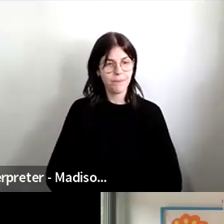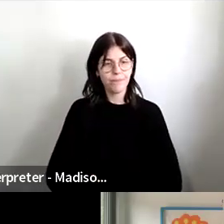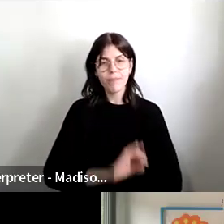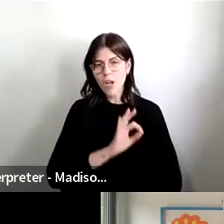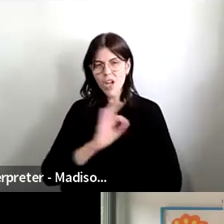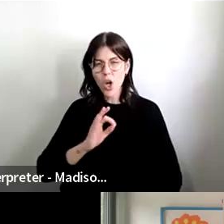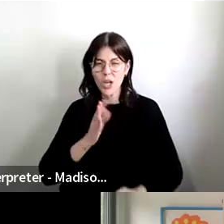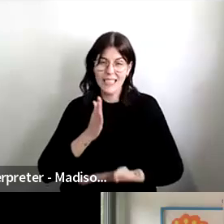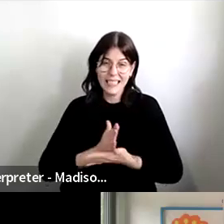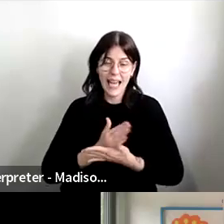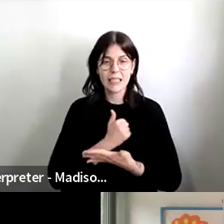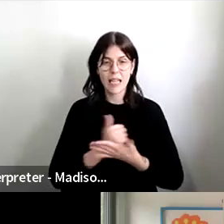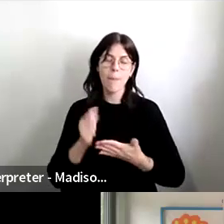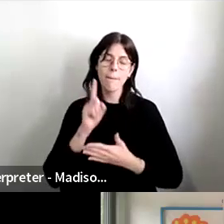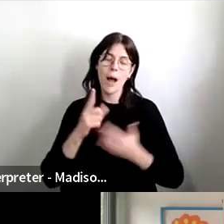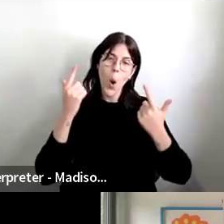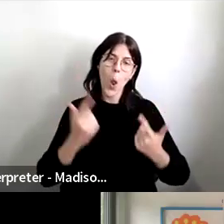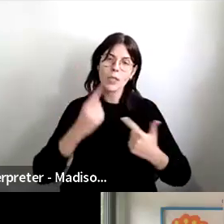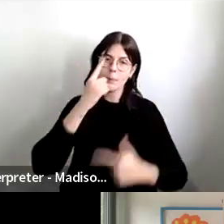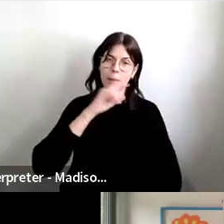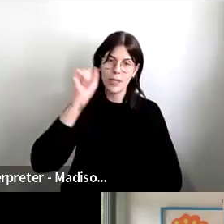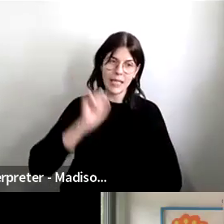but lots of people. So we are looking for lots of people to put their hand.